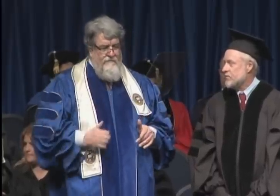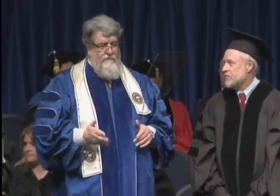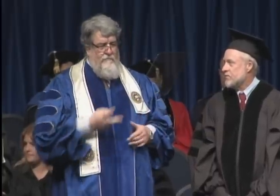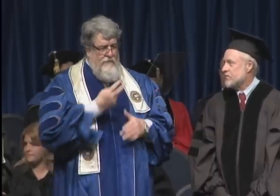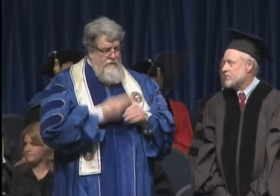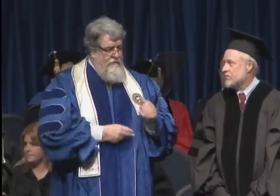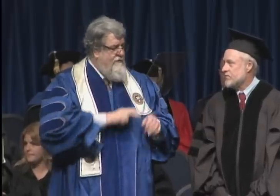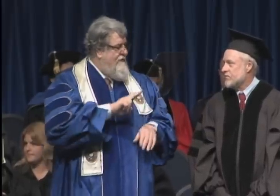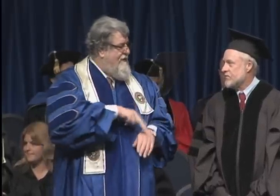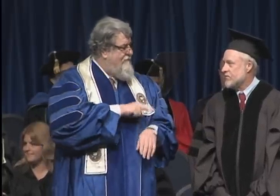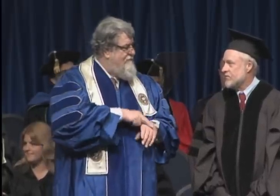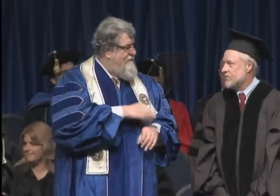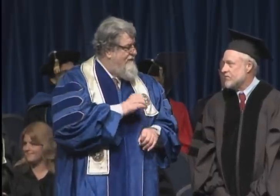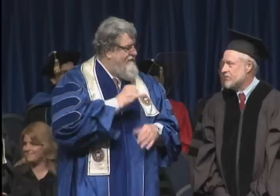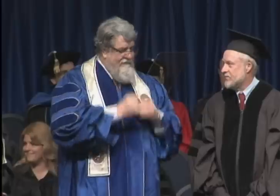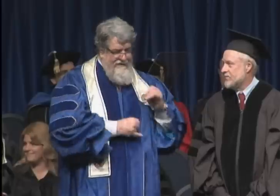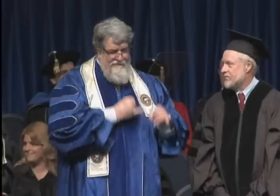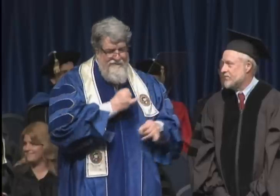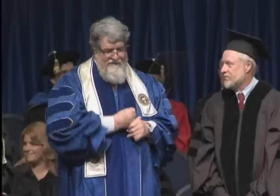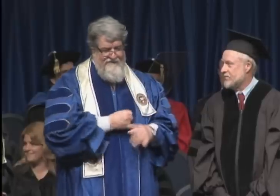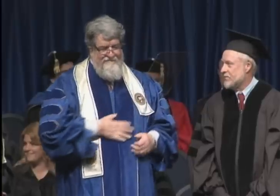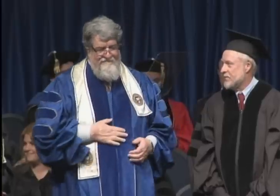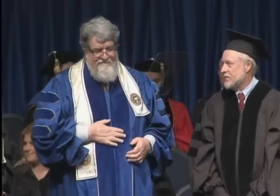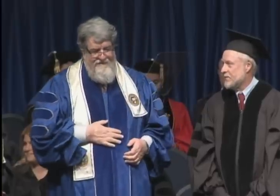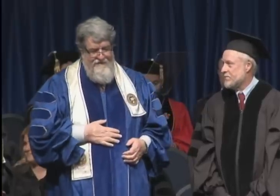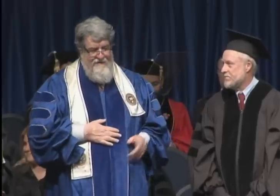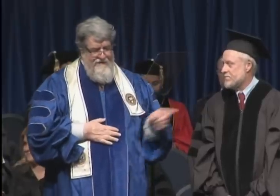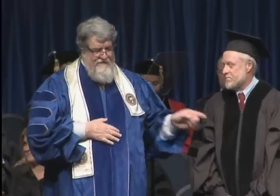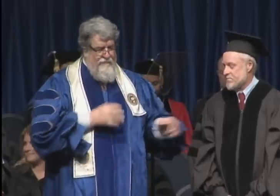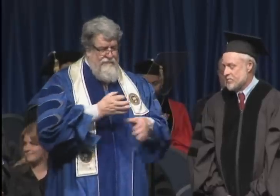He is highly sought as a presenter, both nationally and internationally,